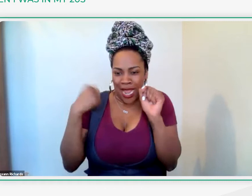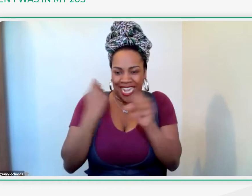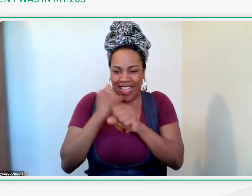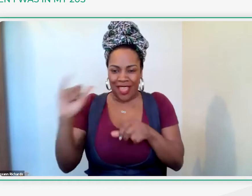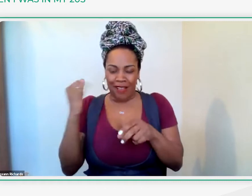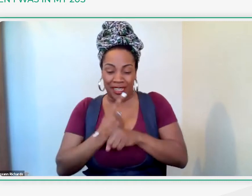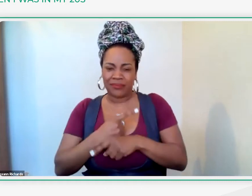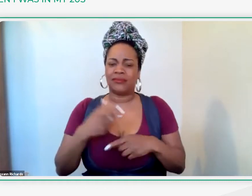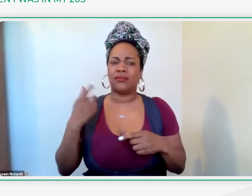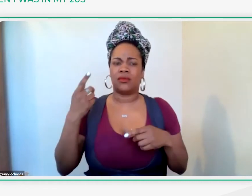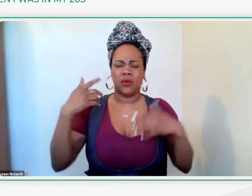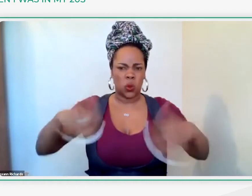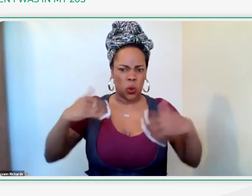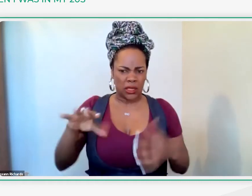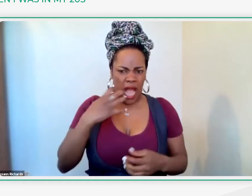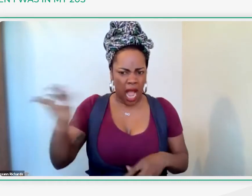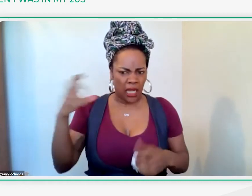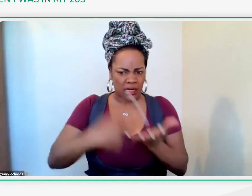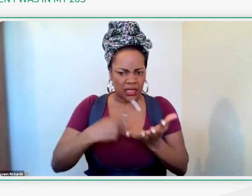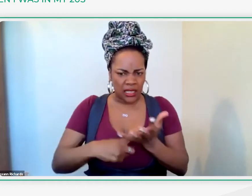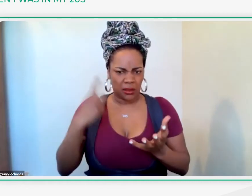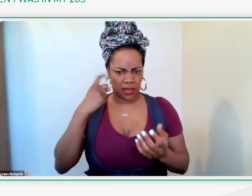Whoo, got it right!